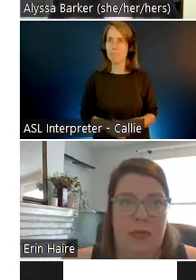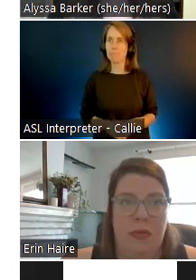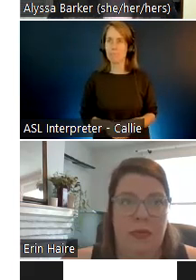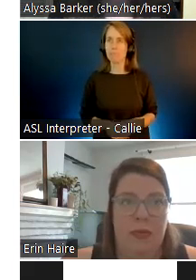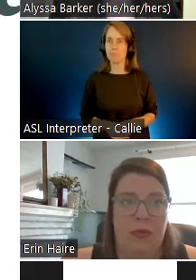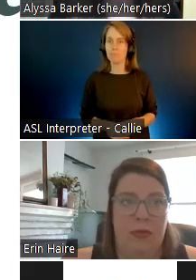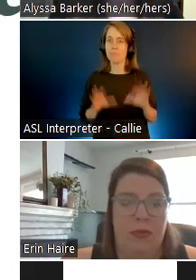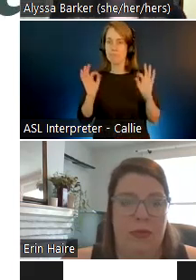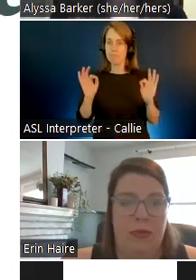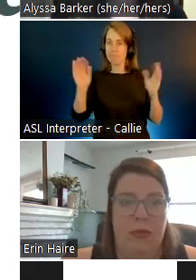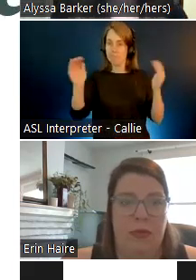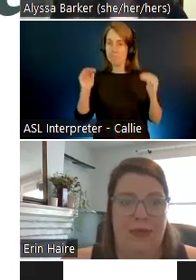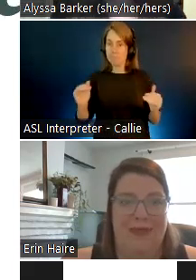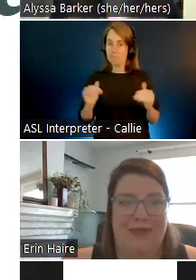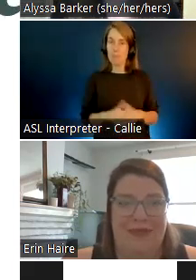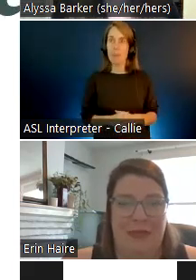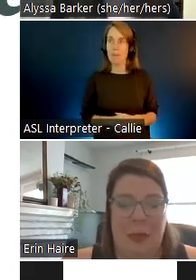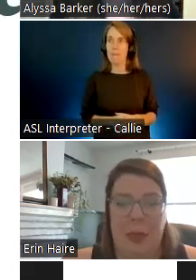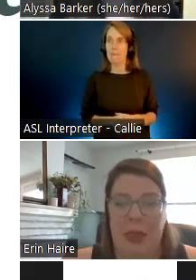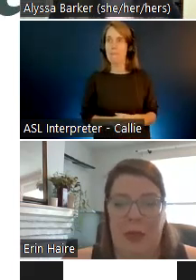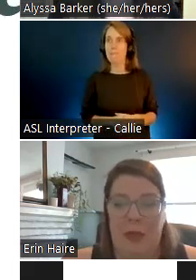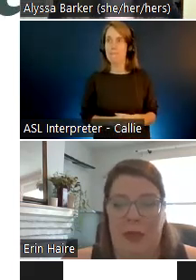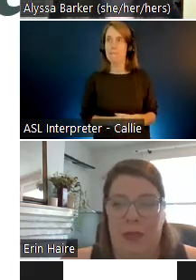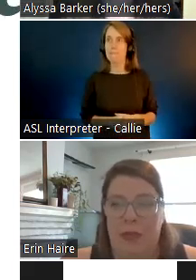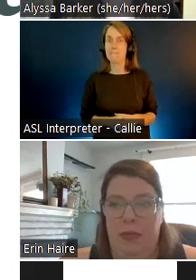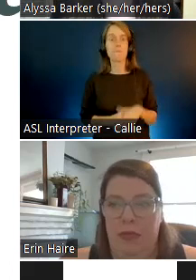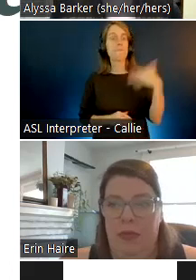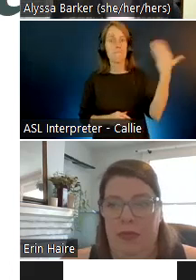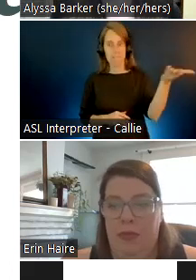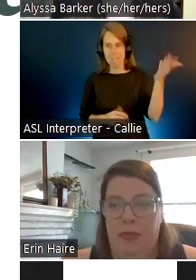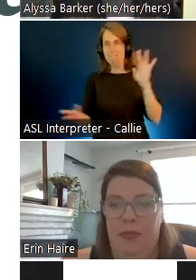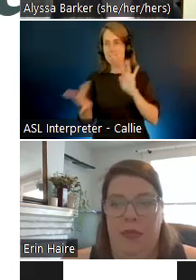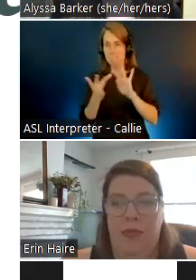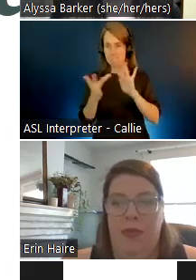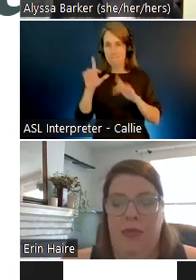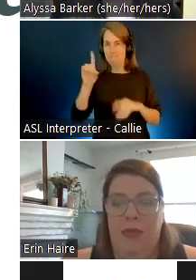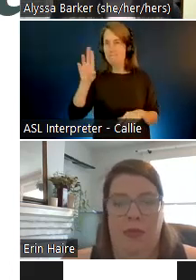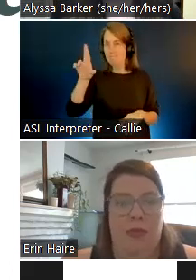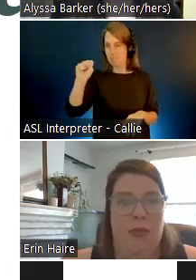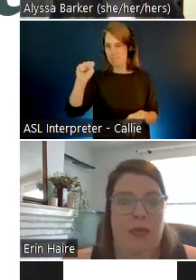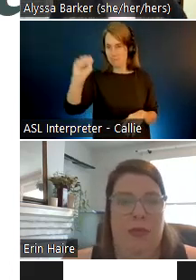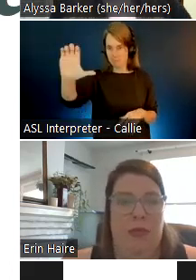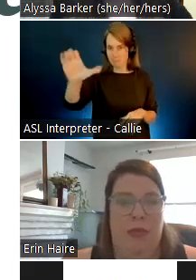next slide there's our contact info at Disability Rights South Carolina